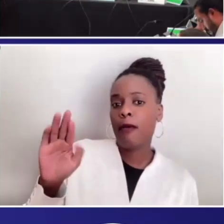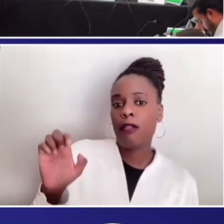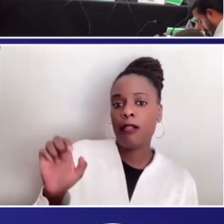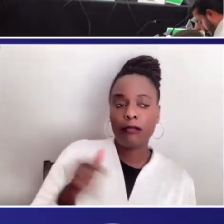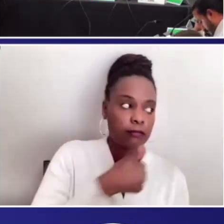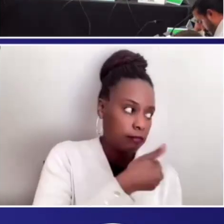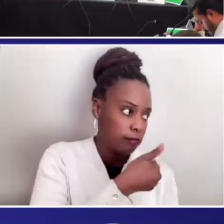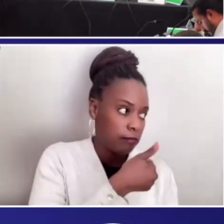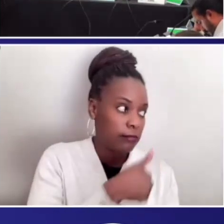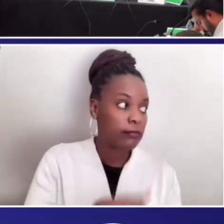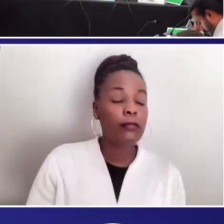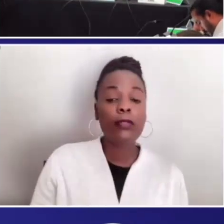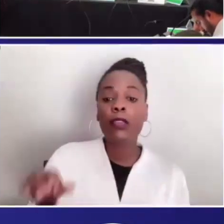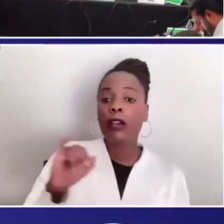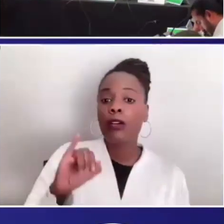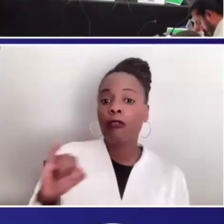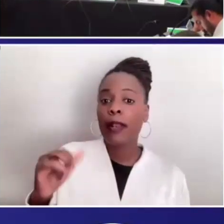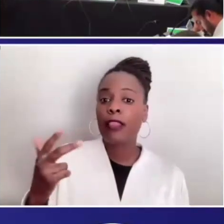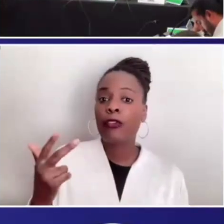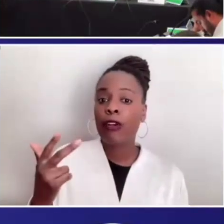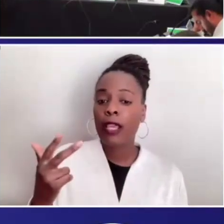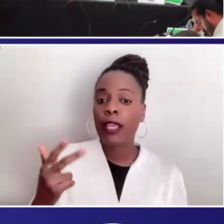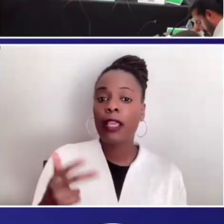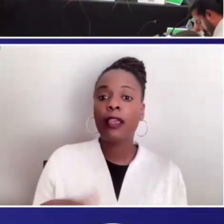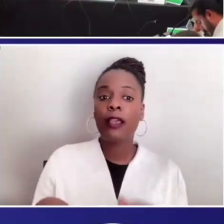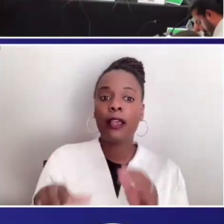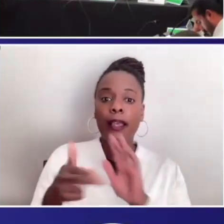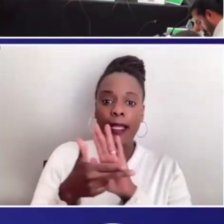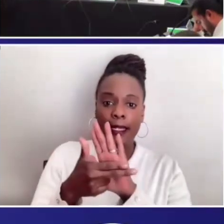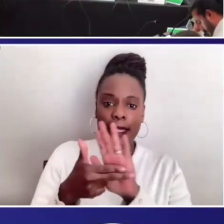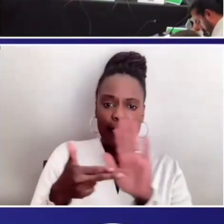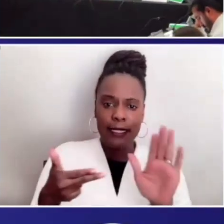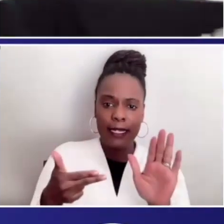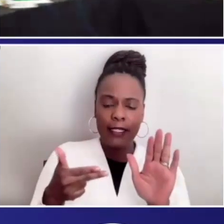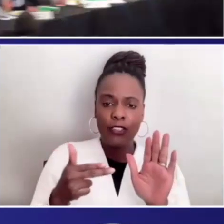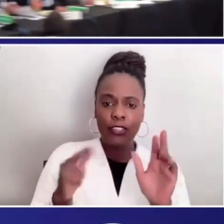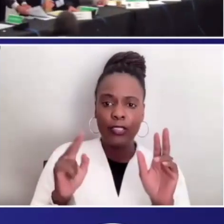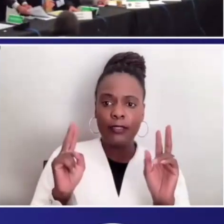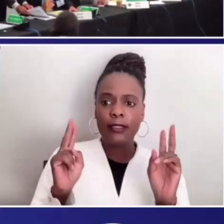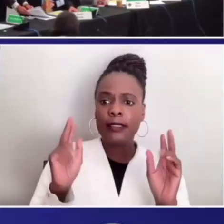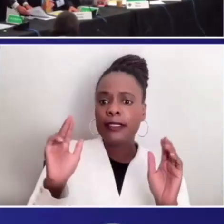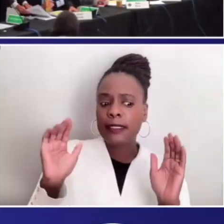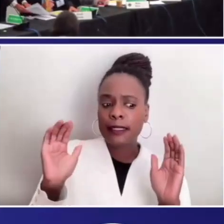the designation. It seems to indicate that if the program